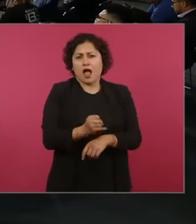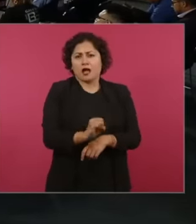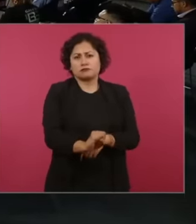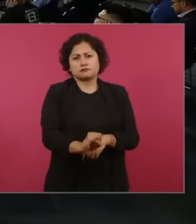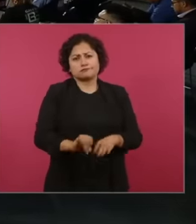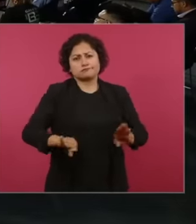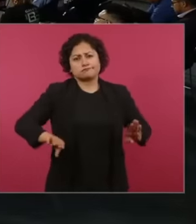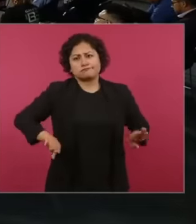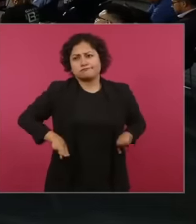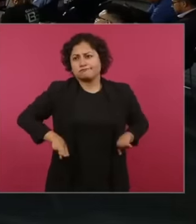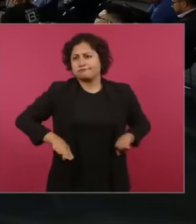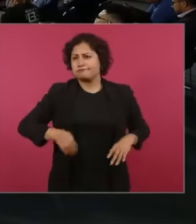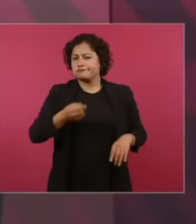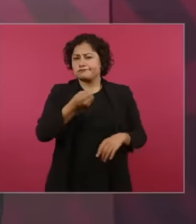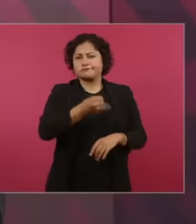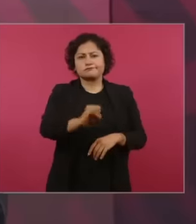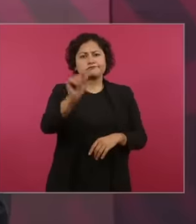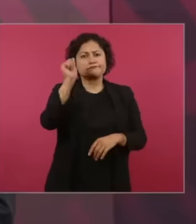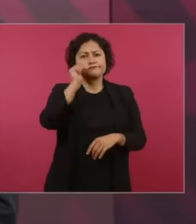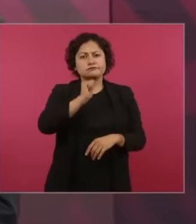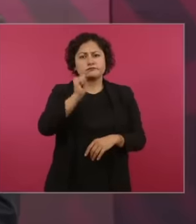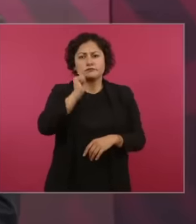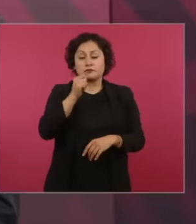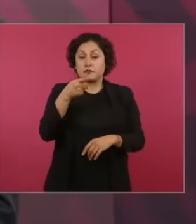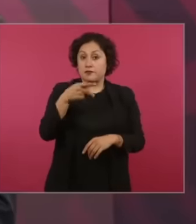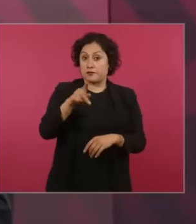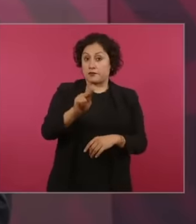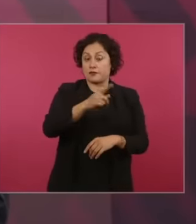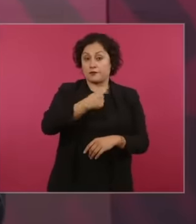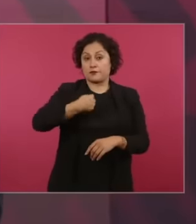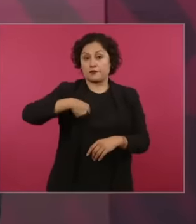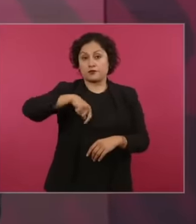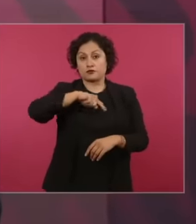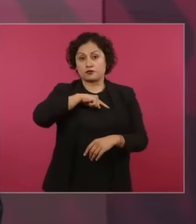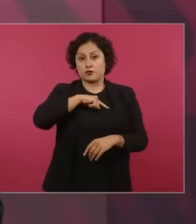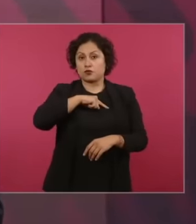and we are going to continue doing so. They must